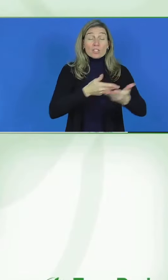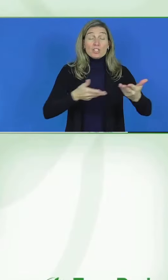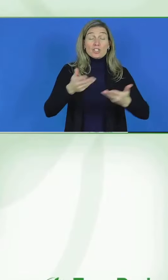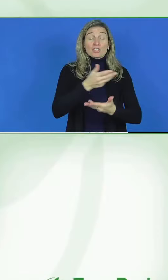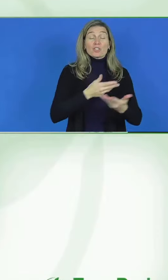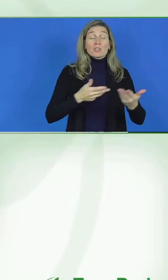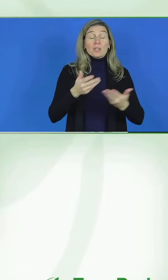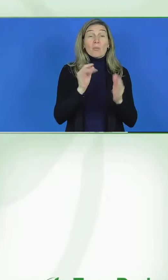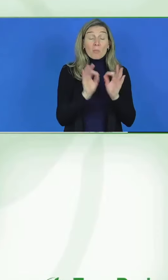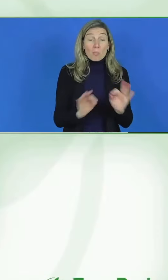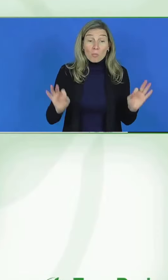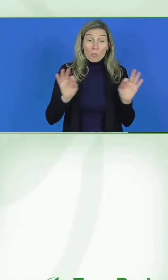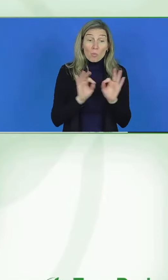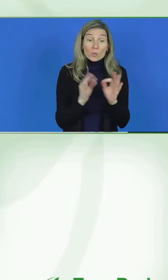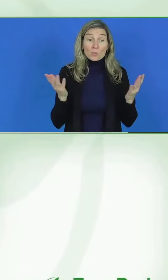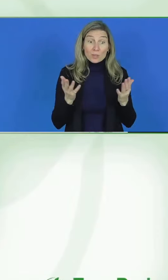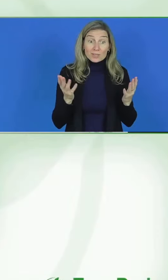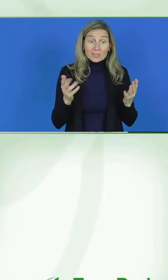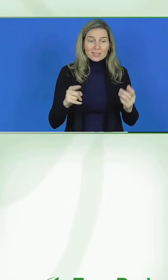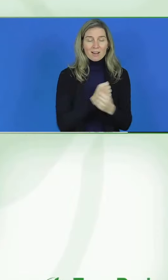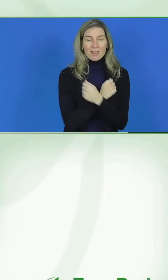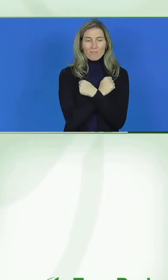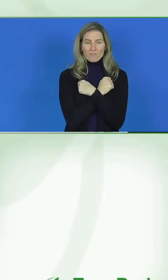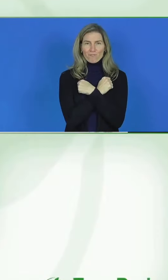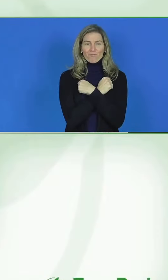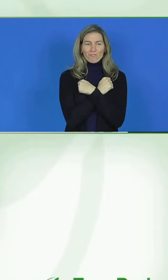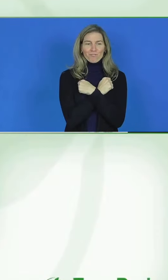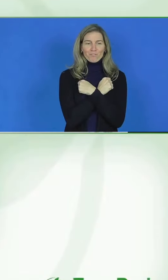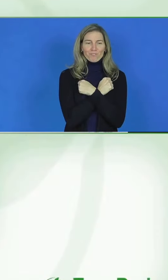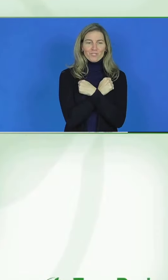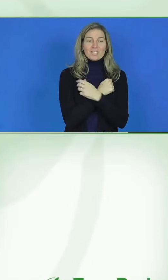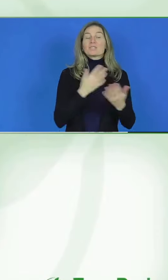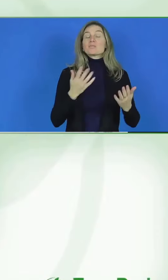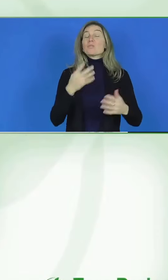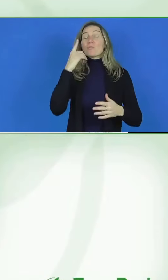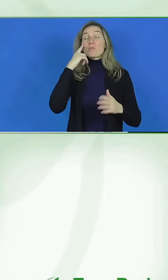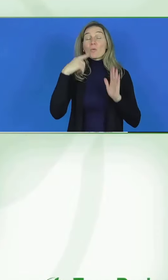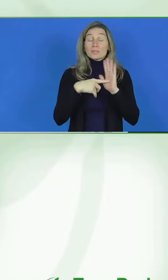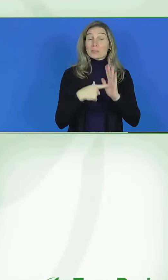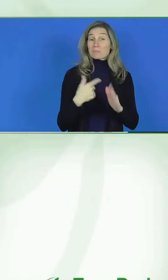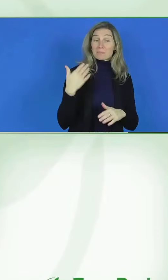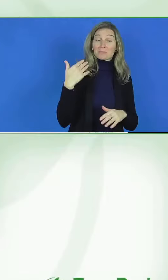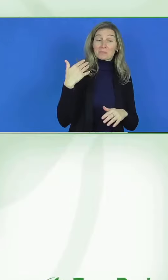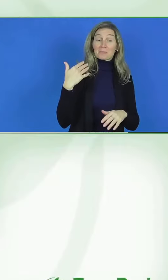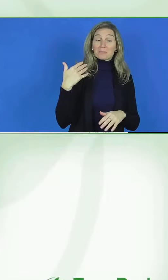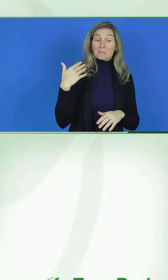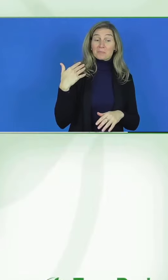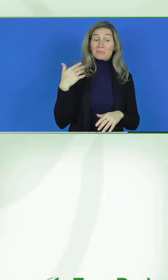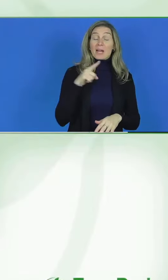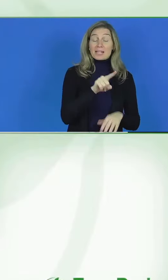I was with him for the whole day on his birthday, in 1995 it was the